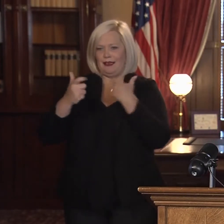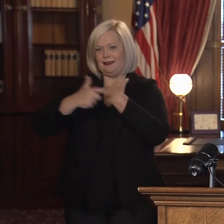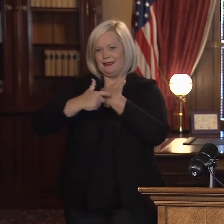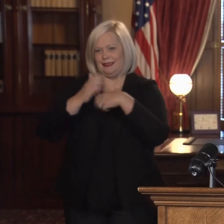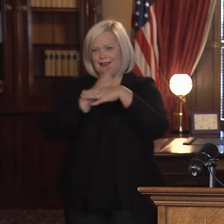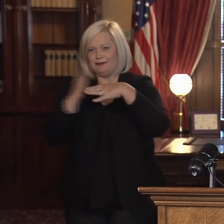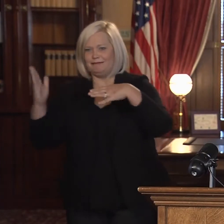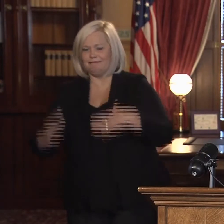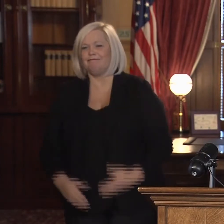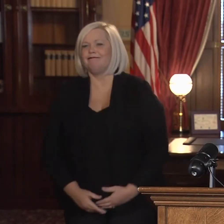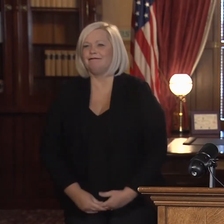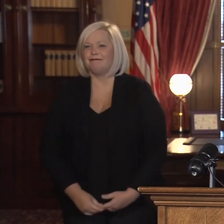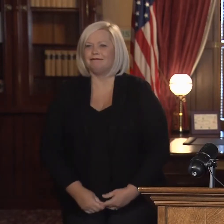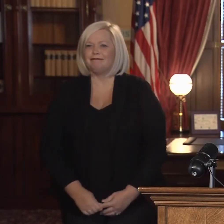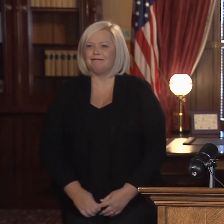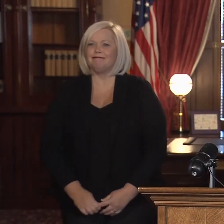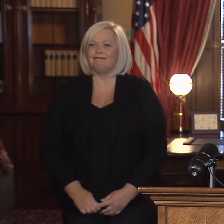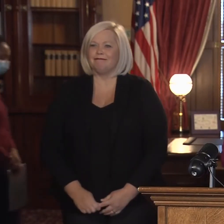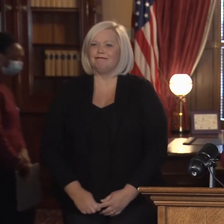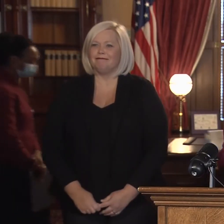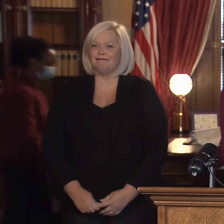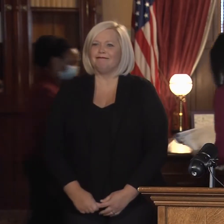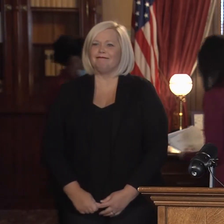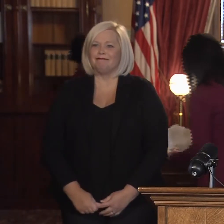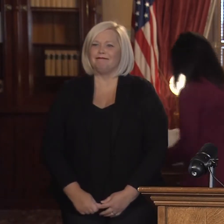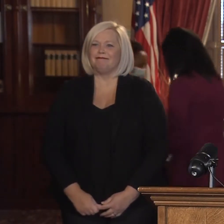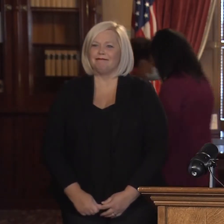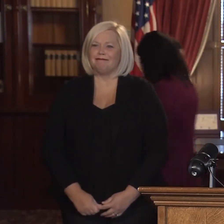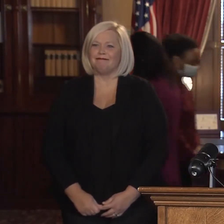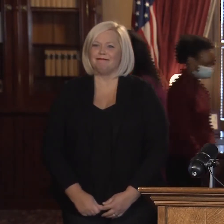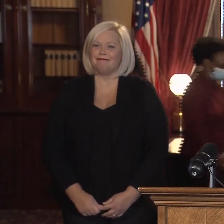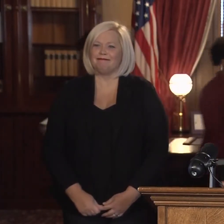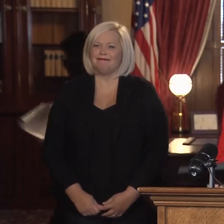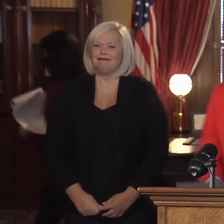LIKE TO WISH EVERYBODY A VERY HAPPY AND VERY SAFE HOLIDAY